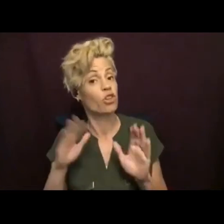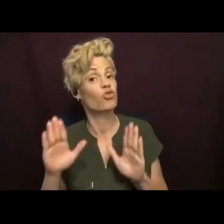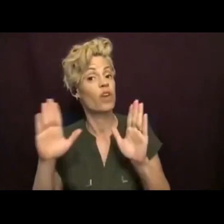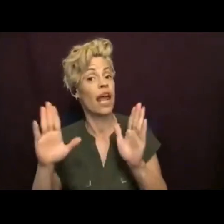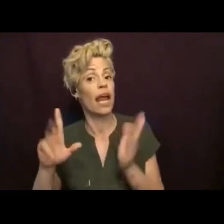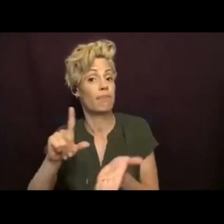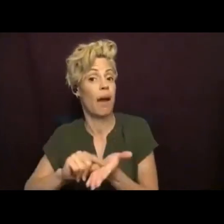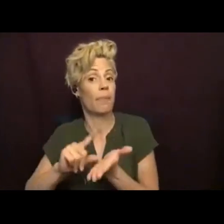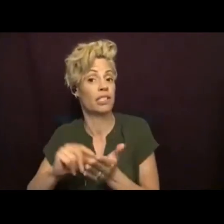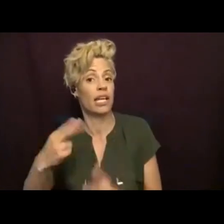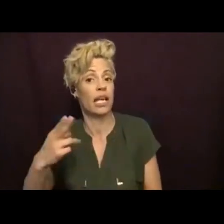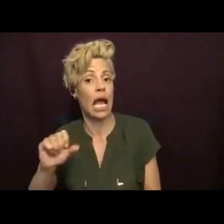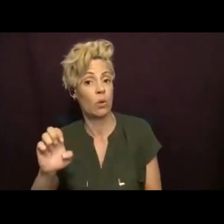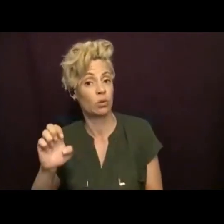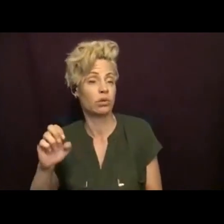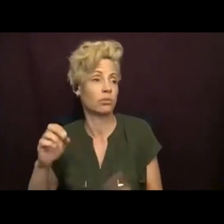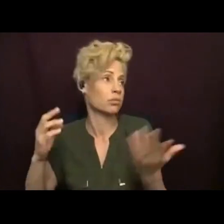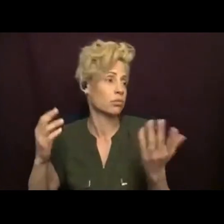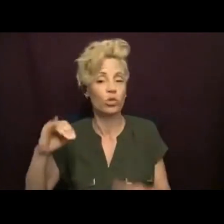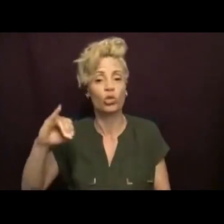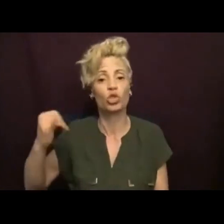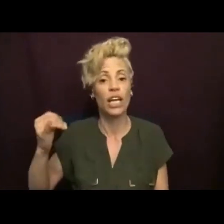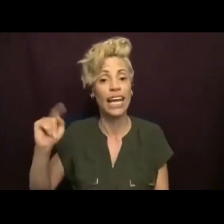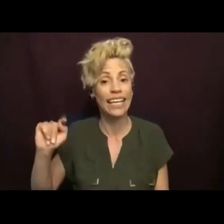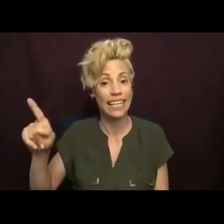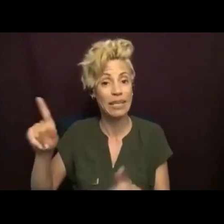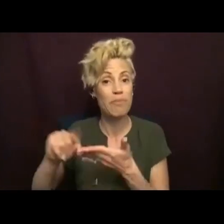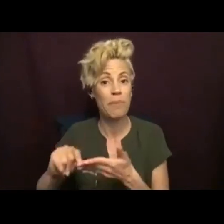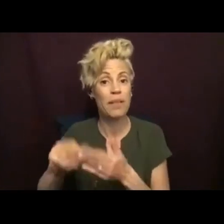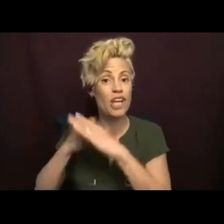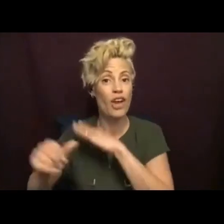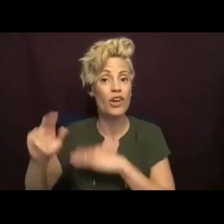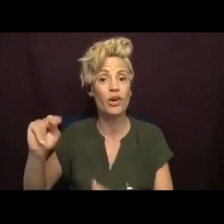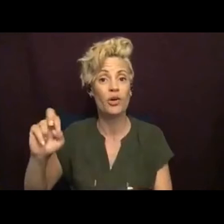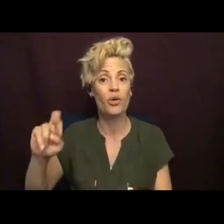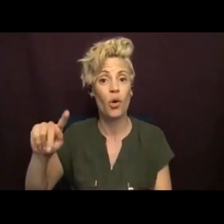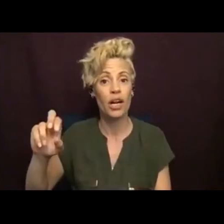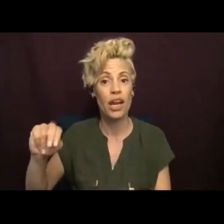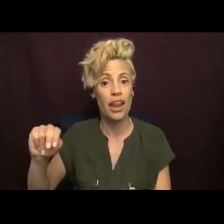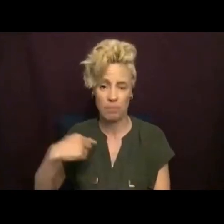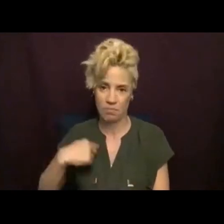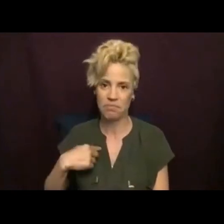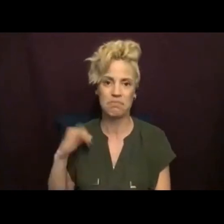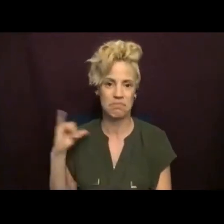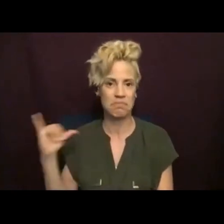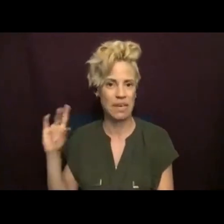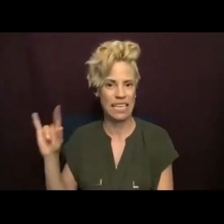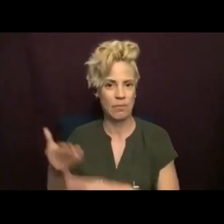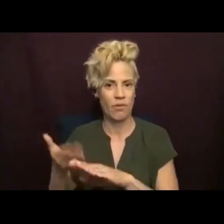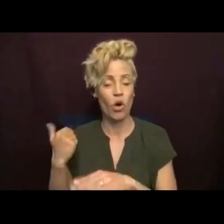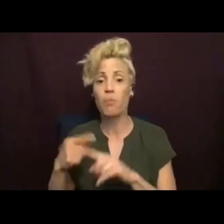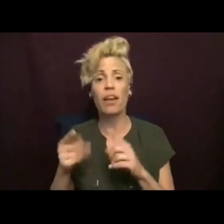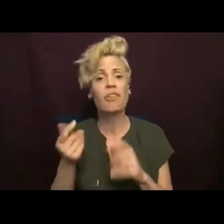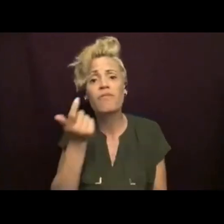say JT is publishing with Norton, that's where I publish, but very few people are gonna hear about your book